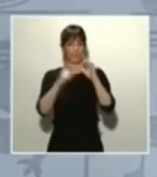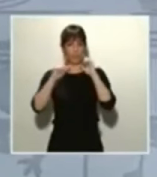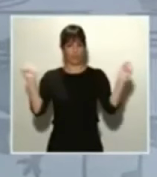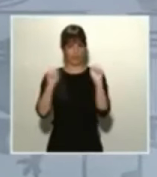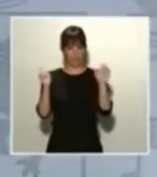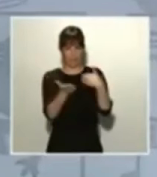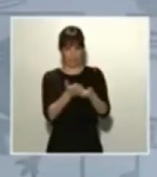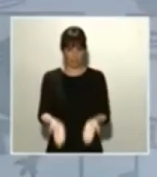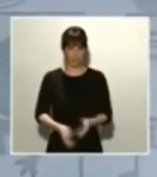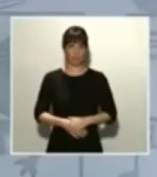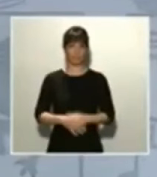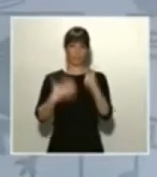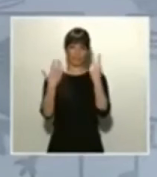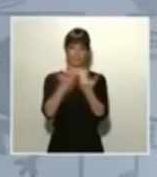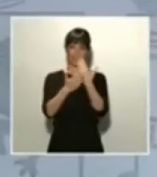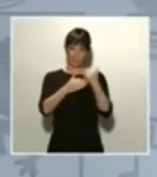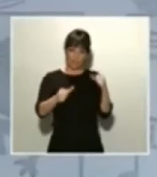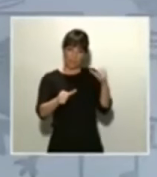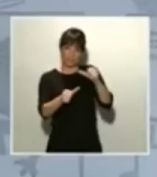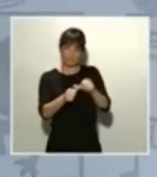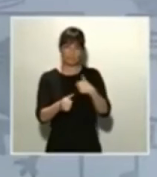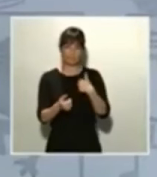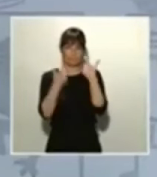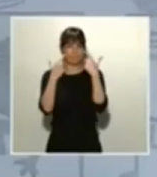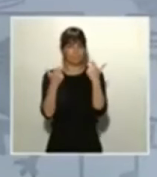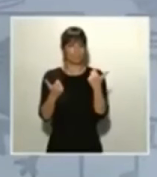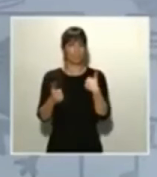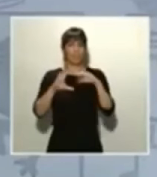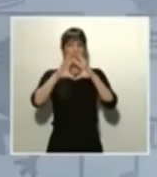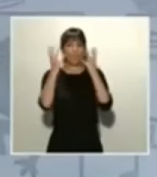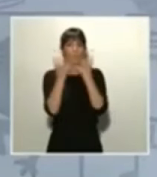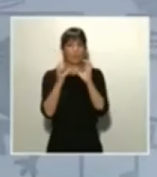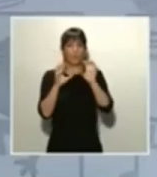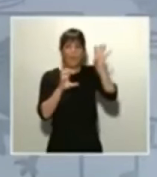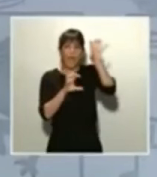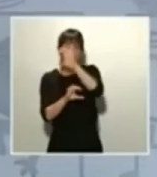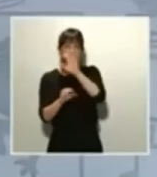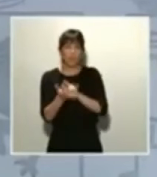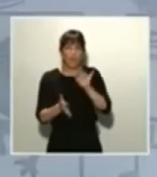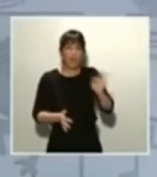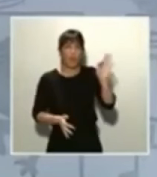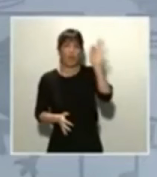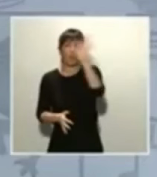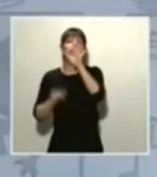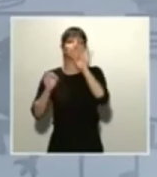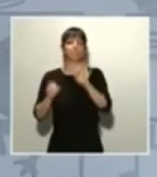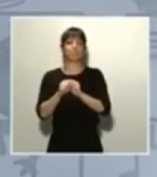In the last seven days, you can see how all countries worldwide have been suffering from this pandemic. forecast coming through.